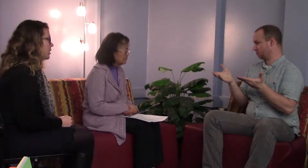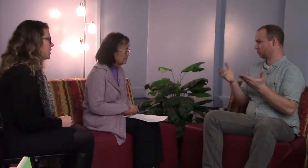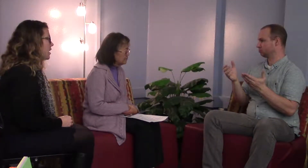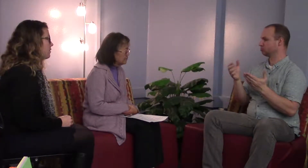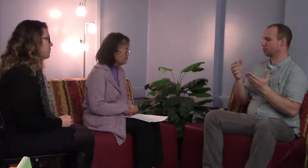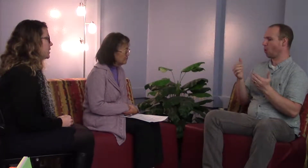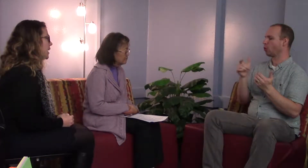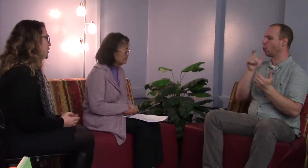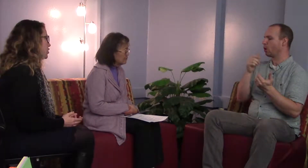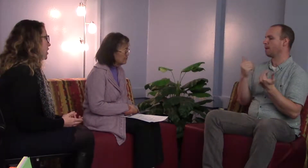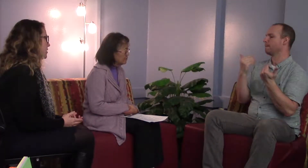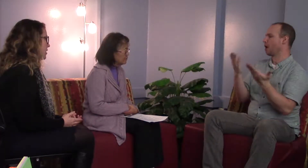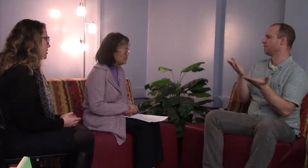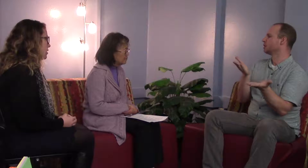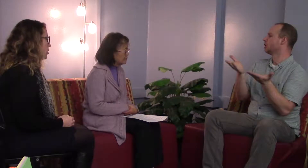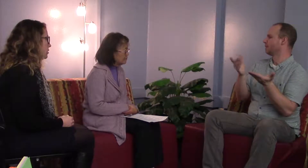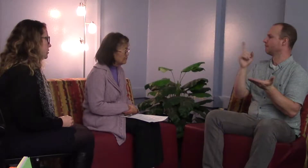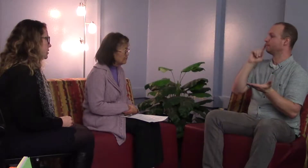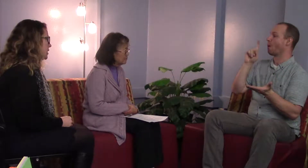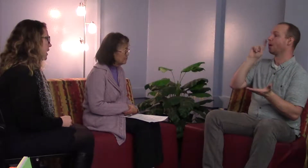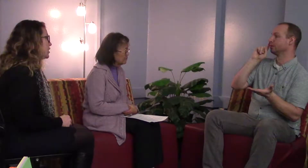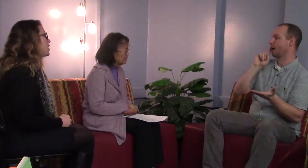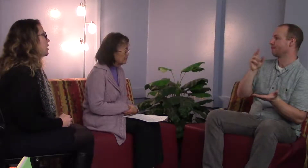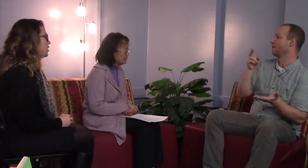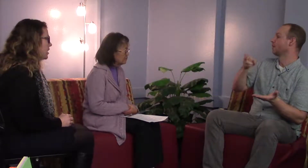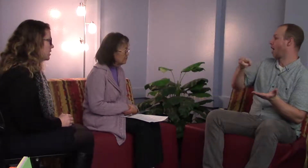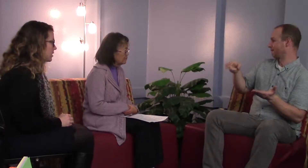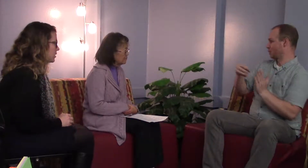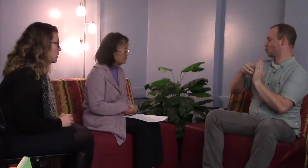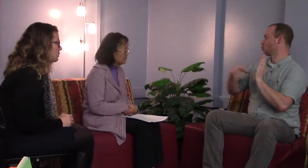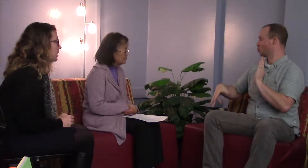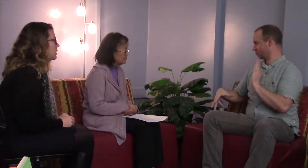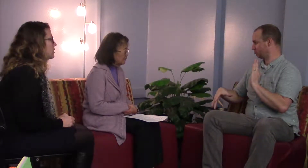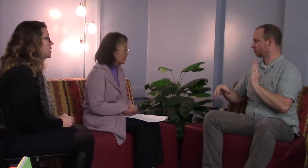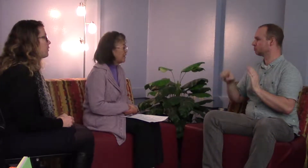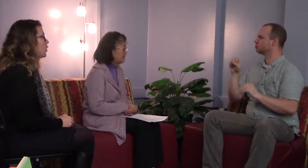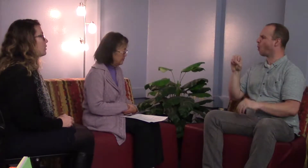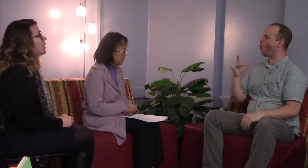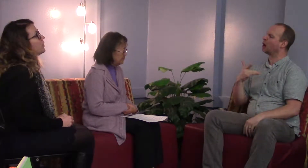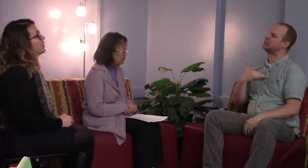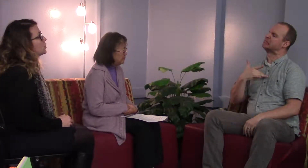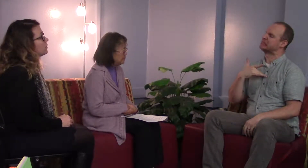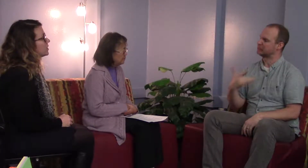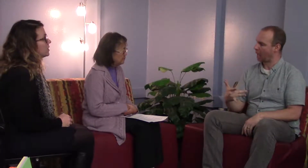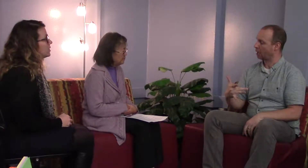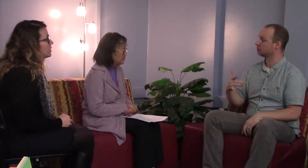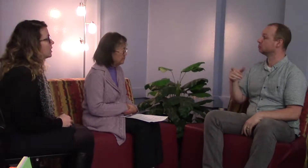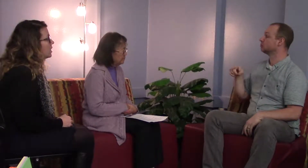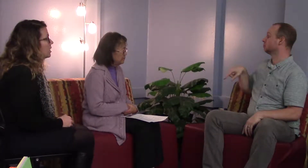the Deaf-- DHHS-- Deaf/Hard-of-Hearing Services,